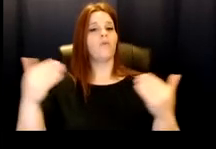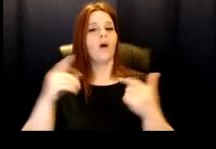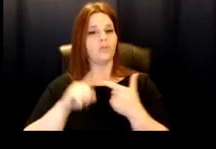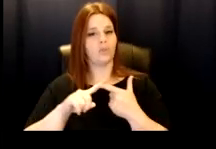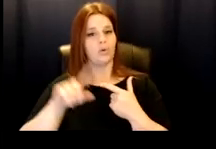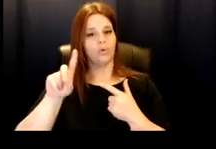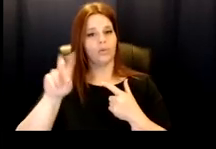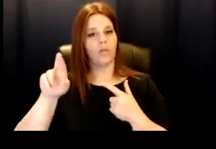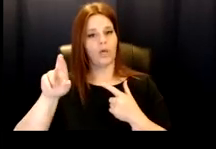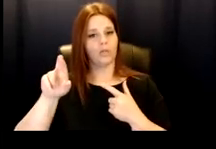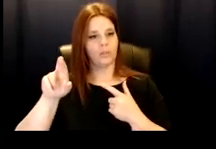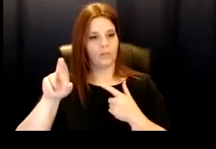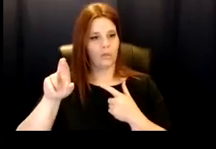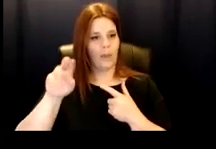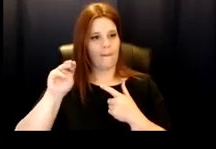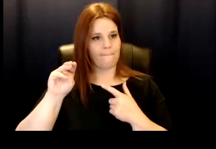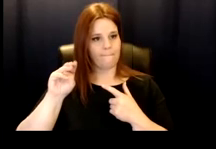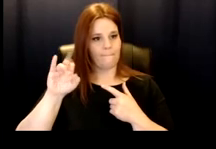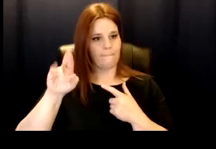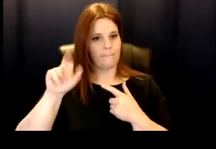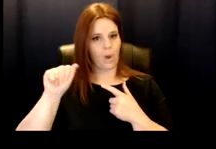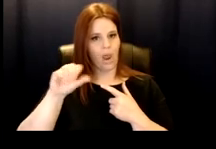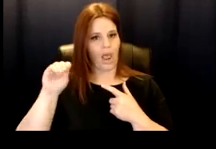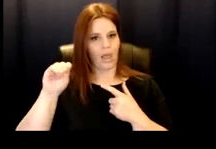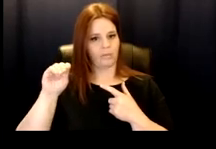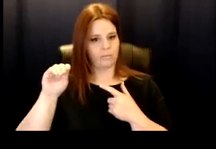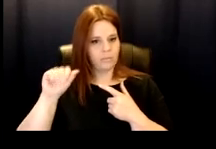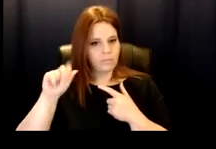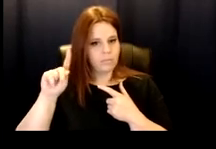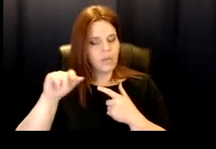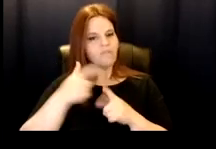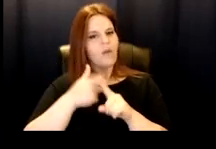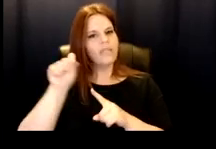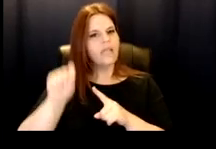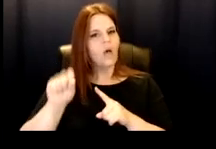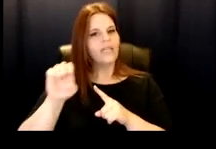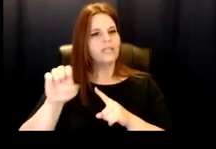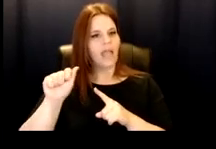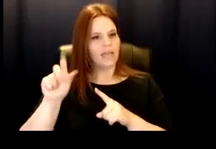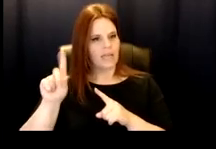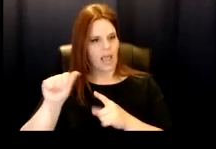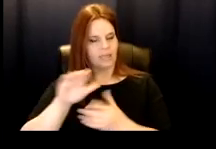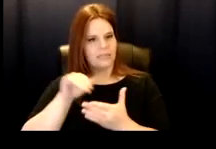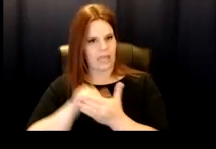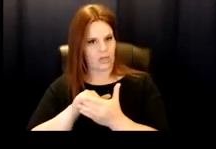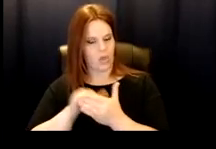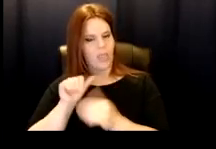Meera Adya and Barry Whaley from the Southeast ADA Center their work on understand and improving